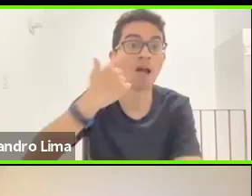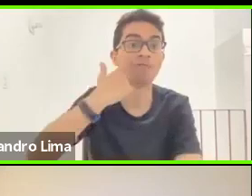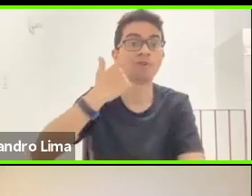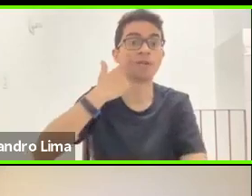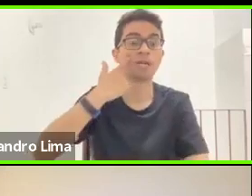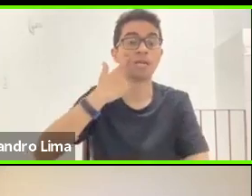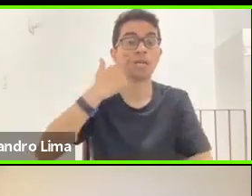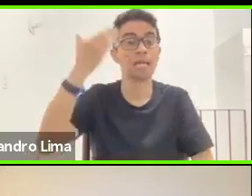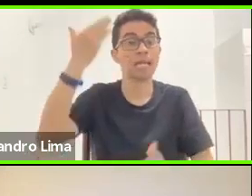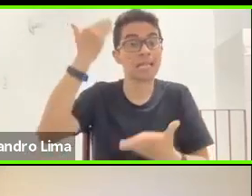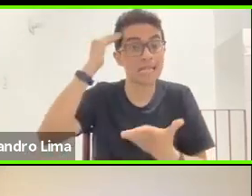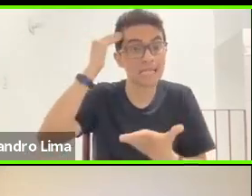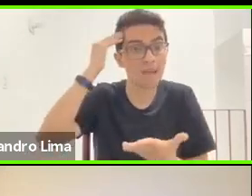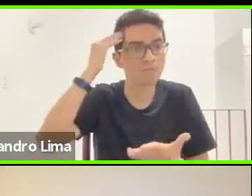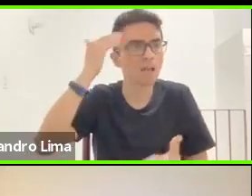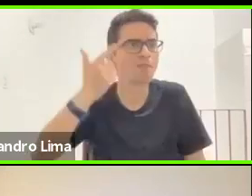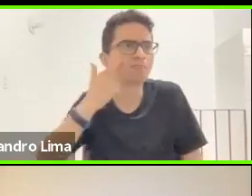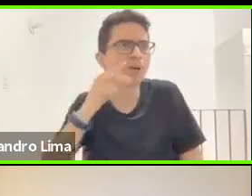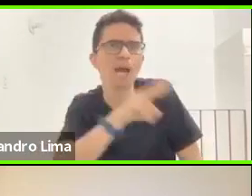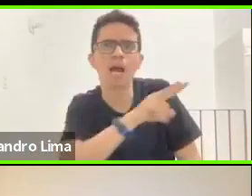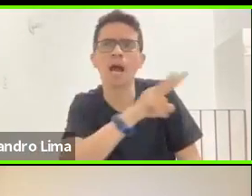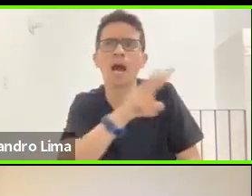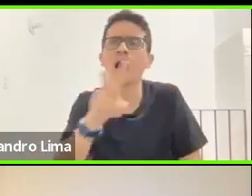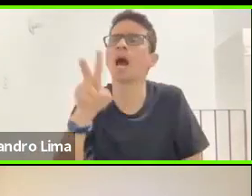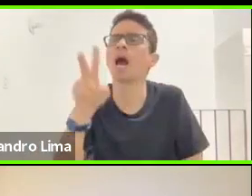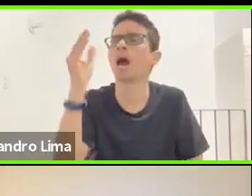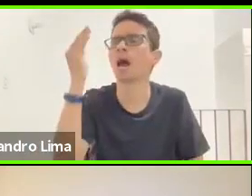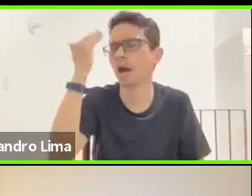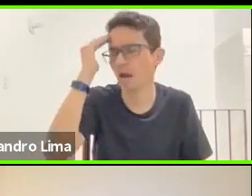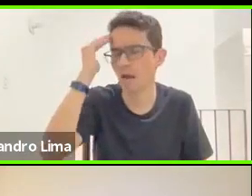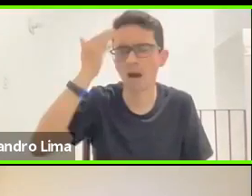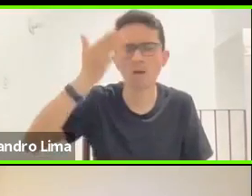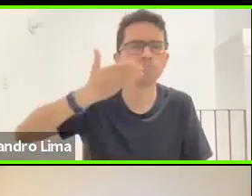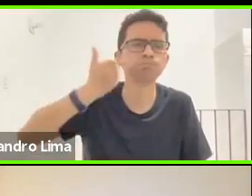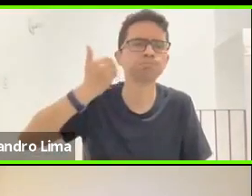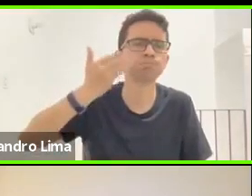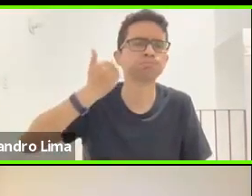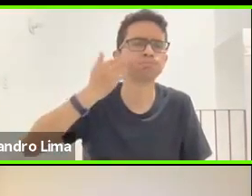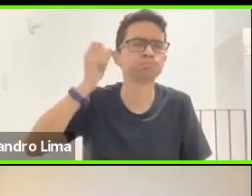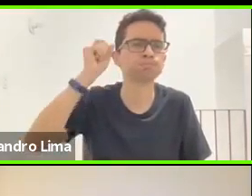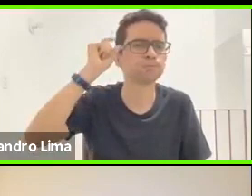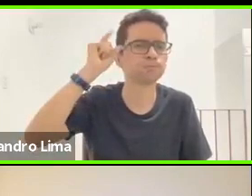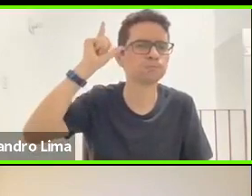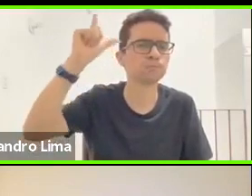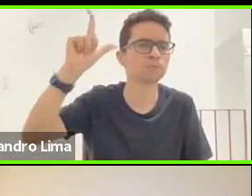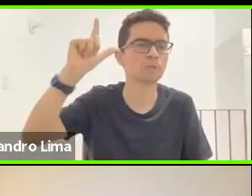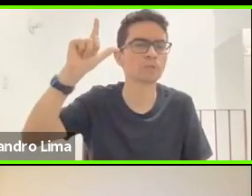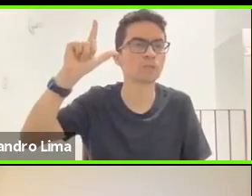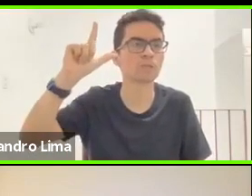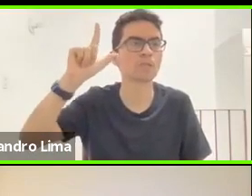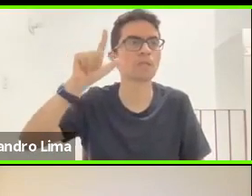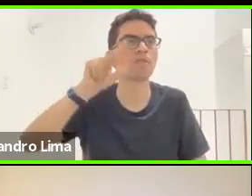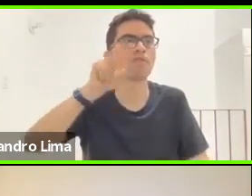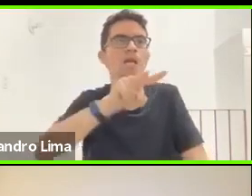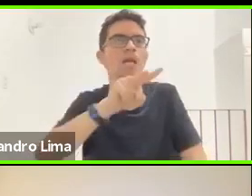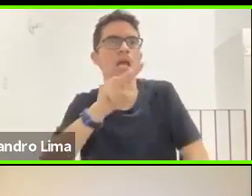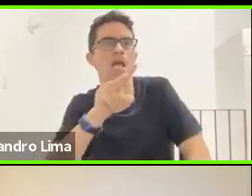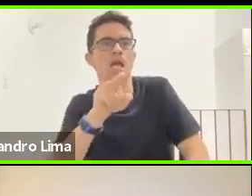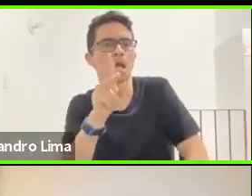best ideas winning. It's the most powerful idea the most powerful ideas that. that make it and power is